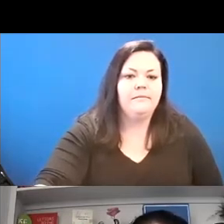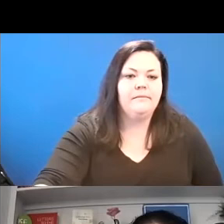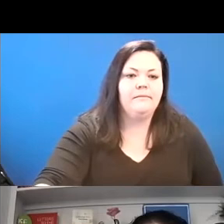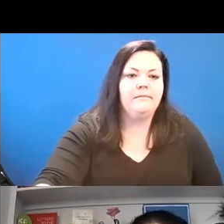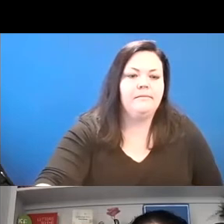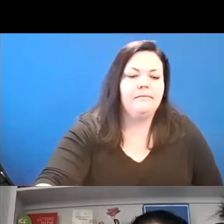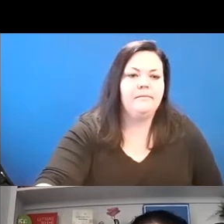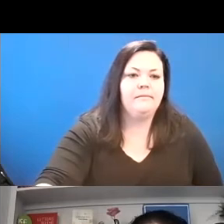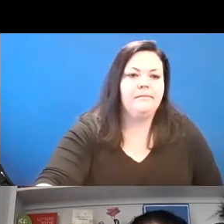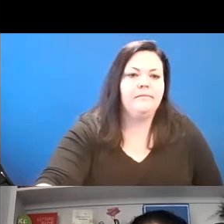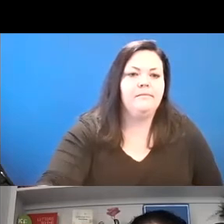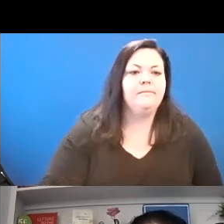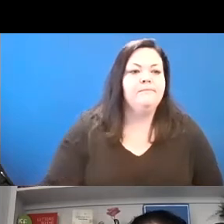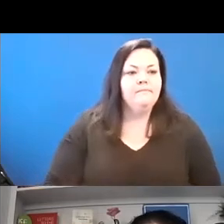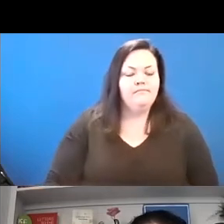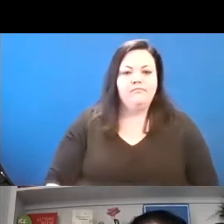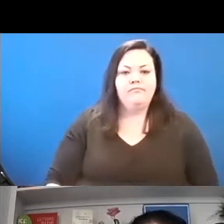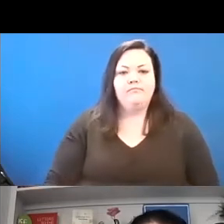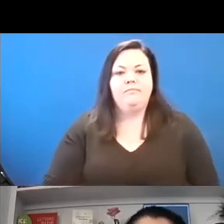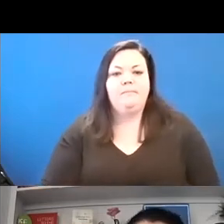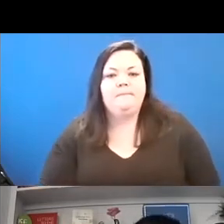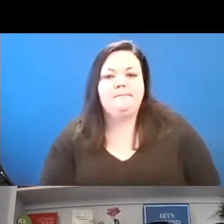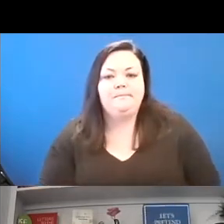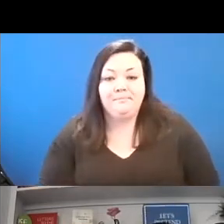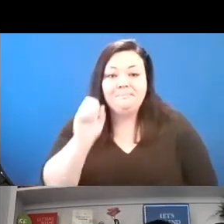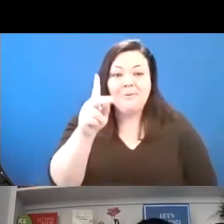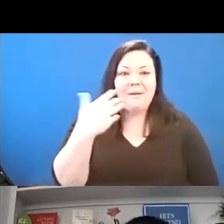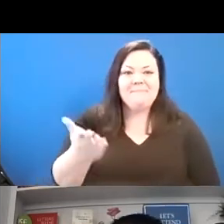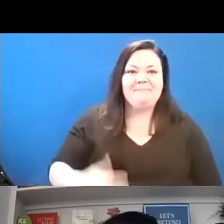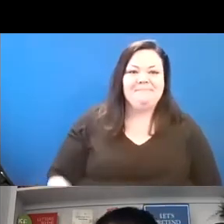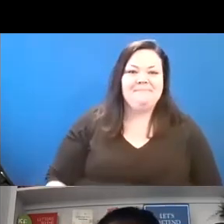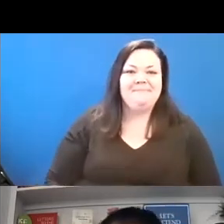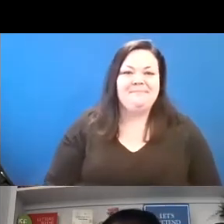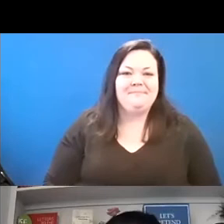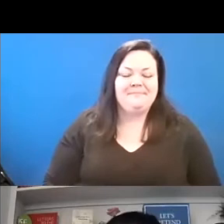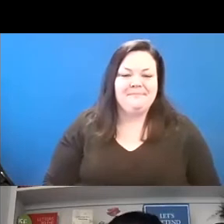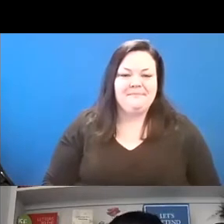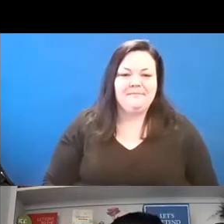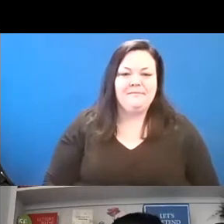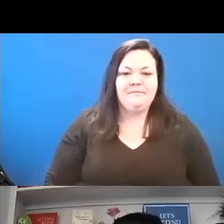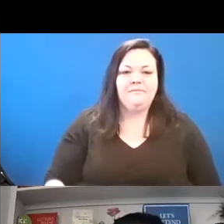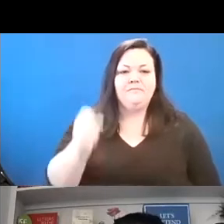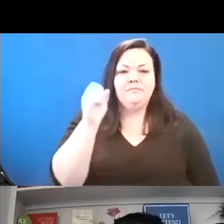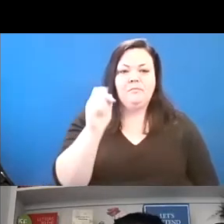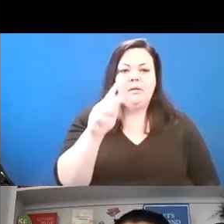oh okay it's going into it okay let's try again i think we've okay um can you hear me now yeah